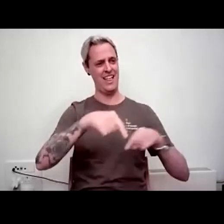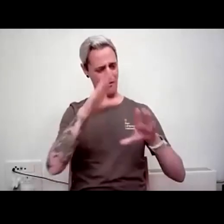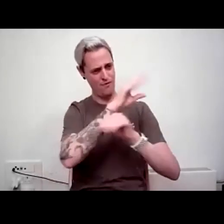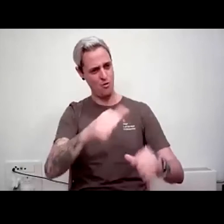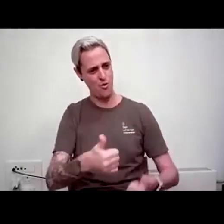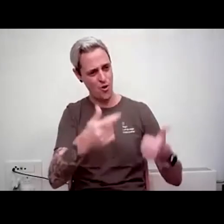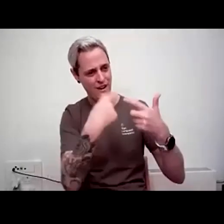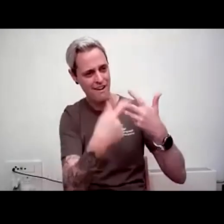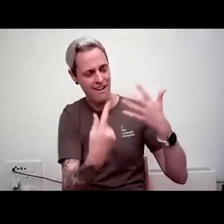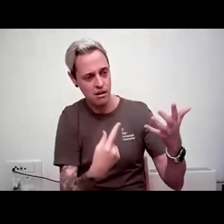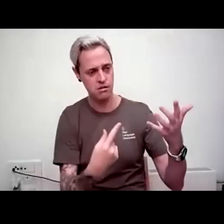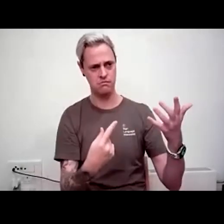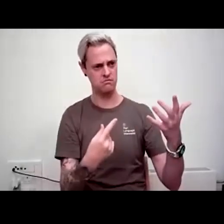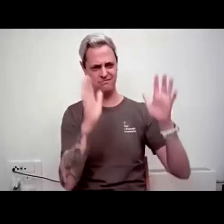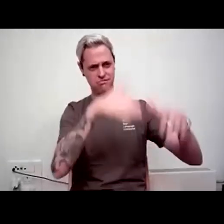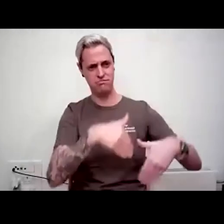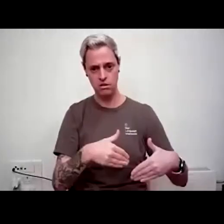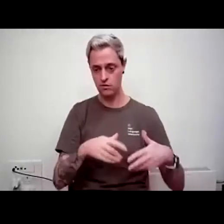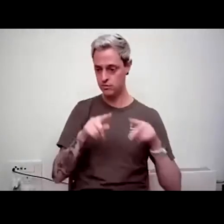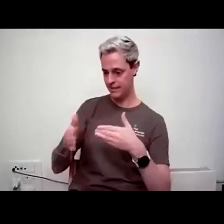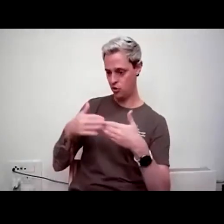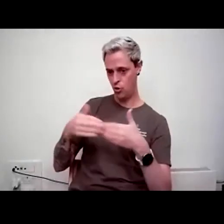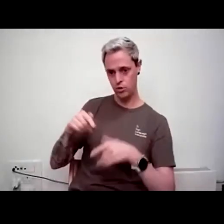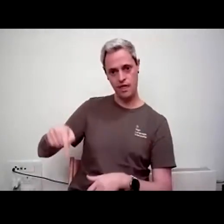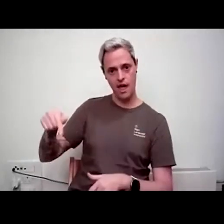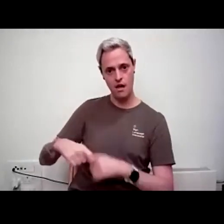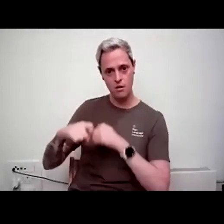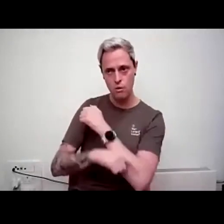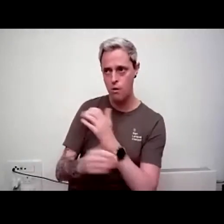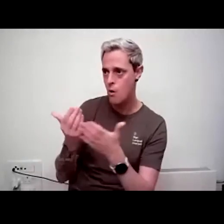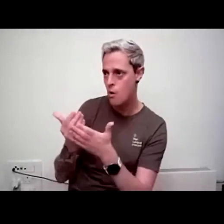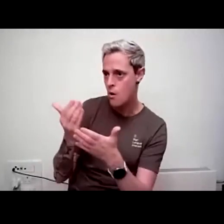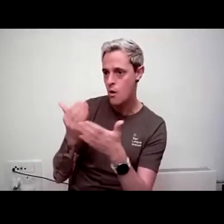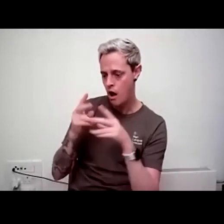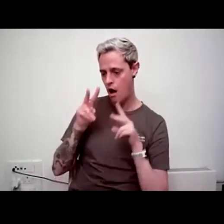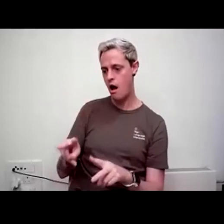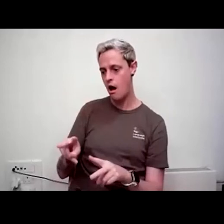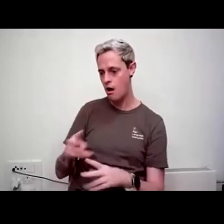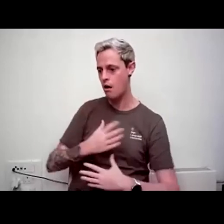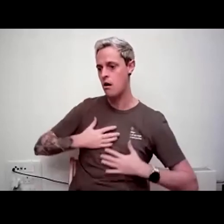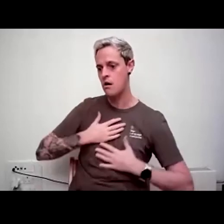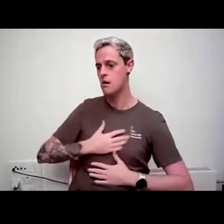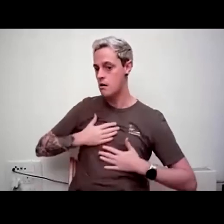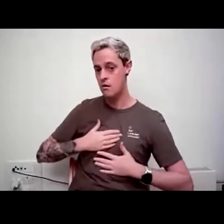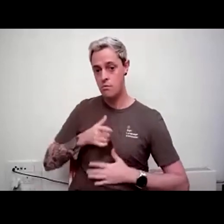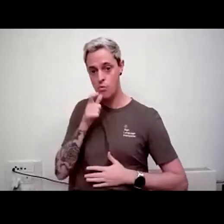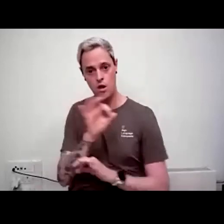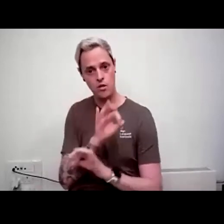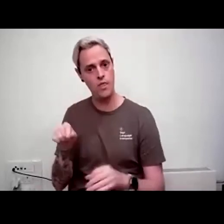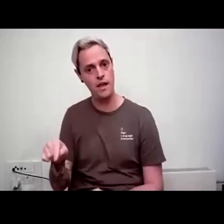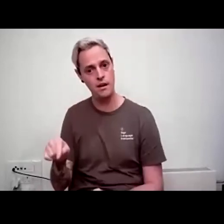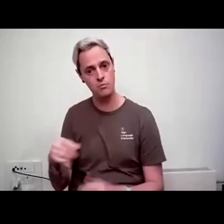the one who sits before the doors of the church addresses you no less than we do, by as mere appearance, without saying a word.”